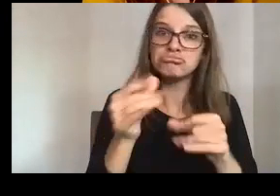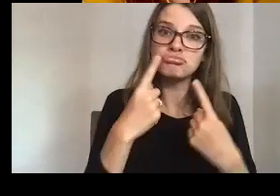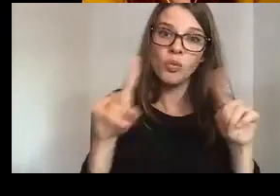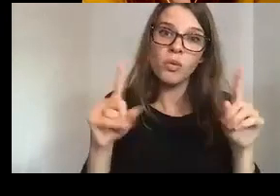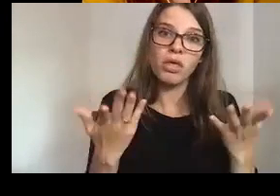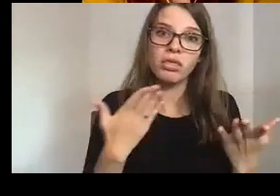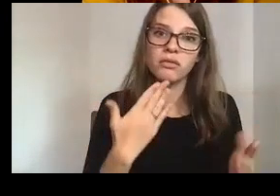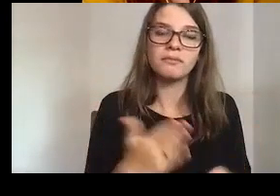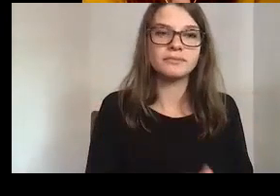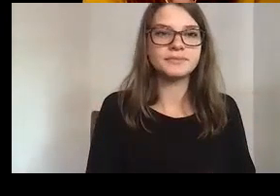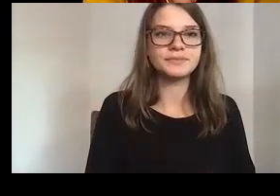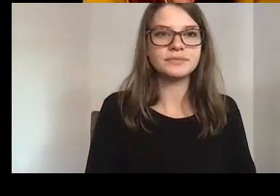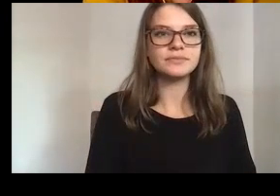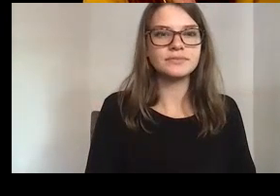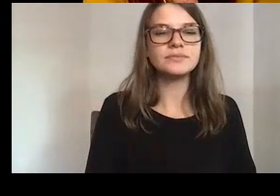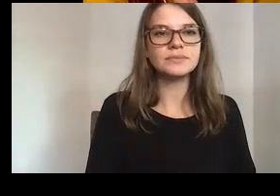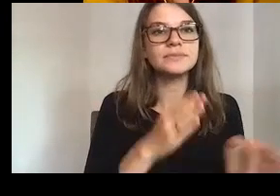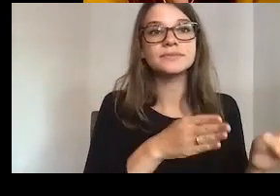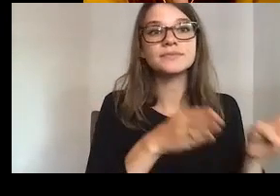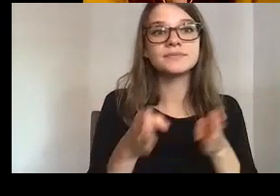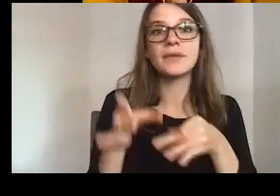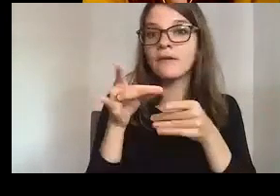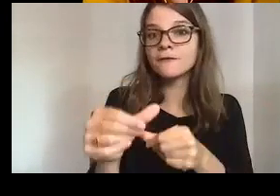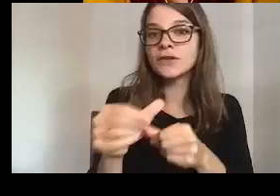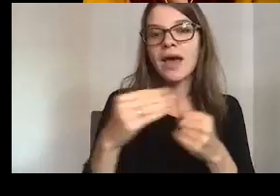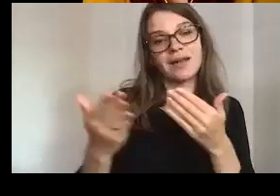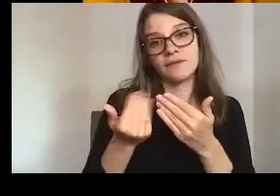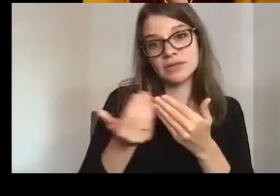I think there's also this idea of efficiency and convenience so I think minimizing